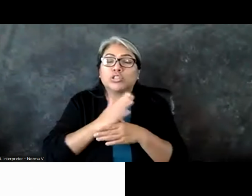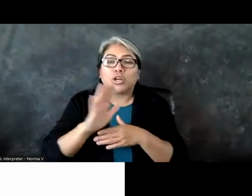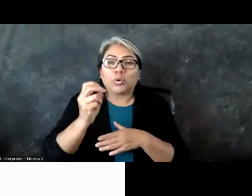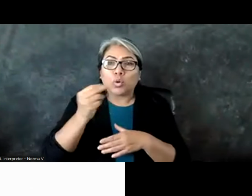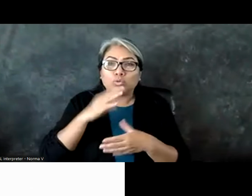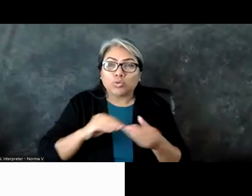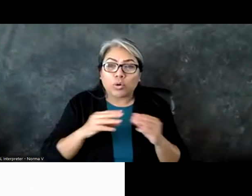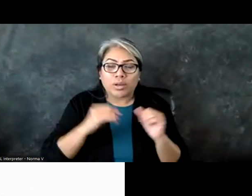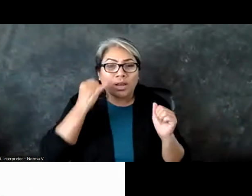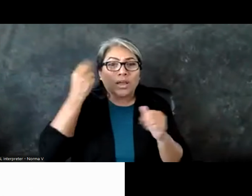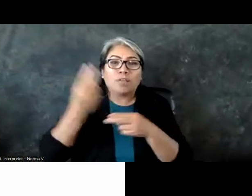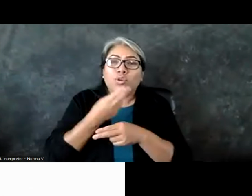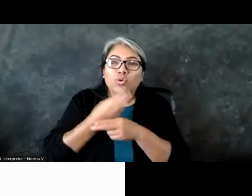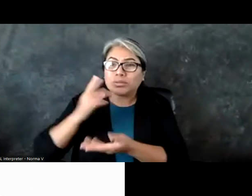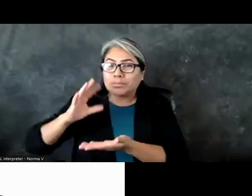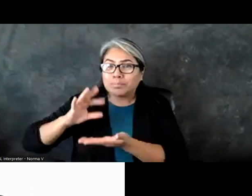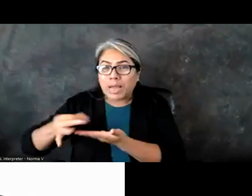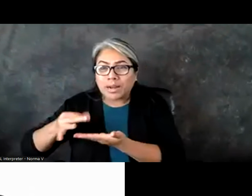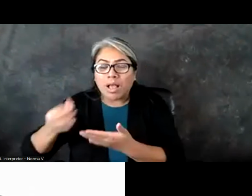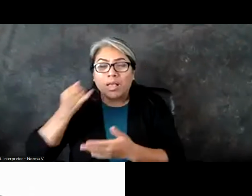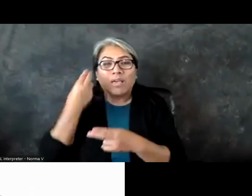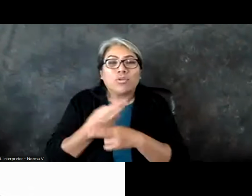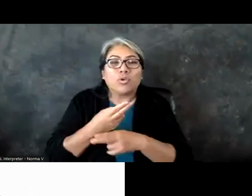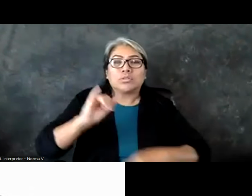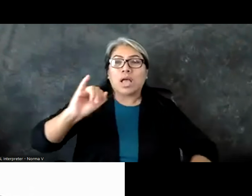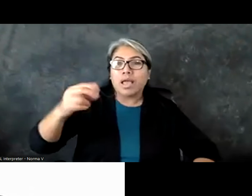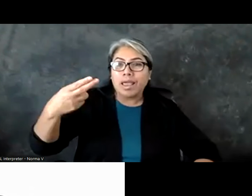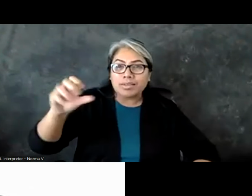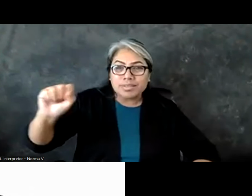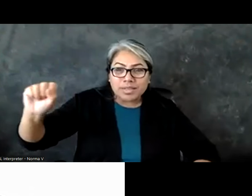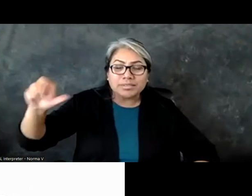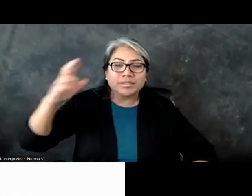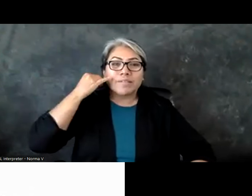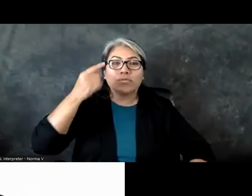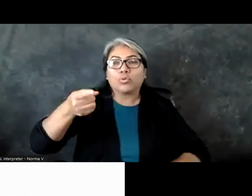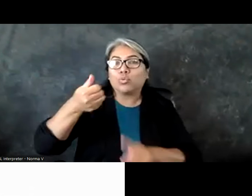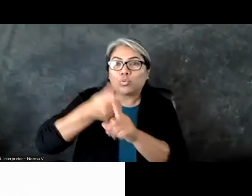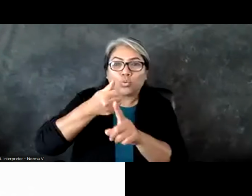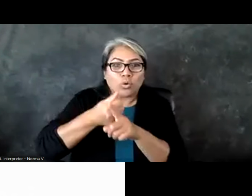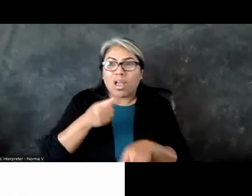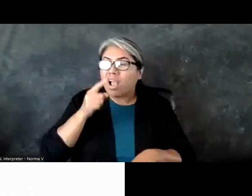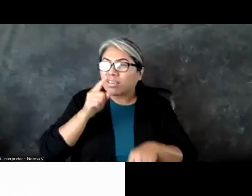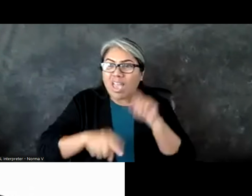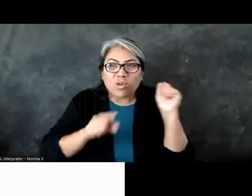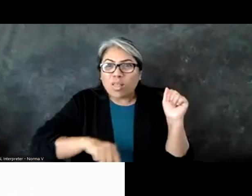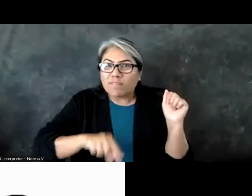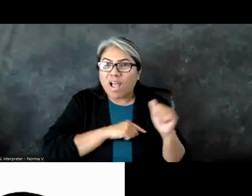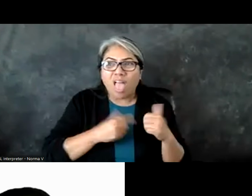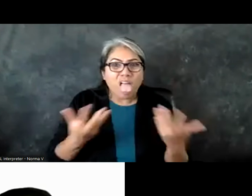And lastly we want to invite everyone to share your story,